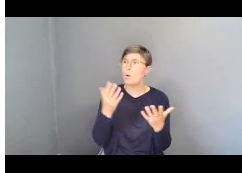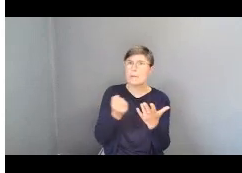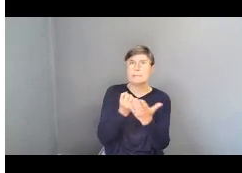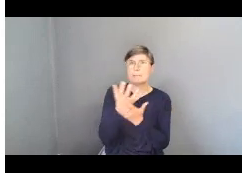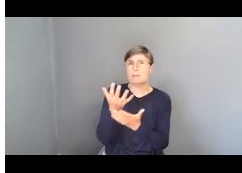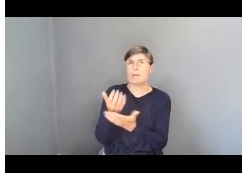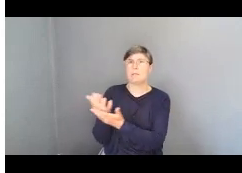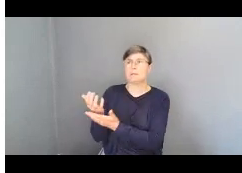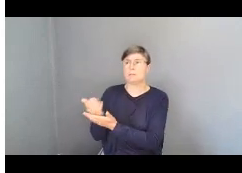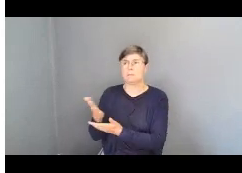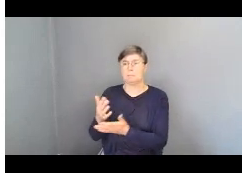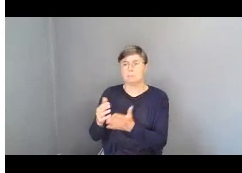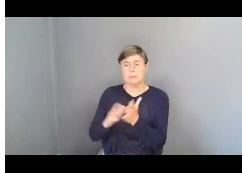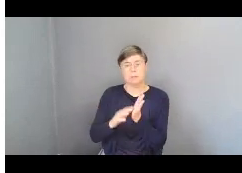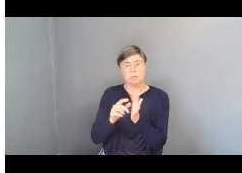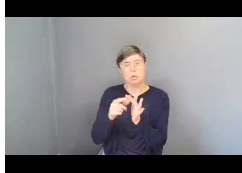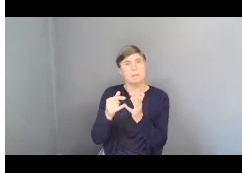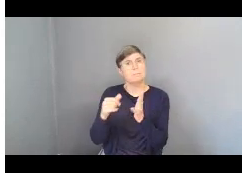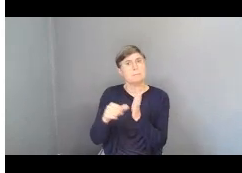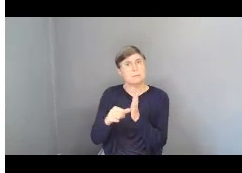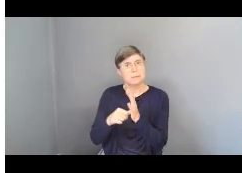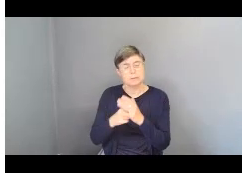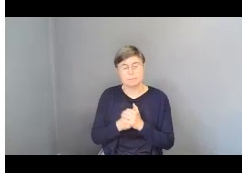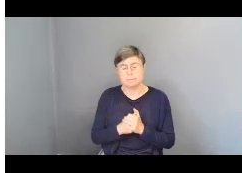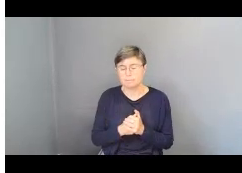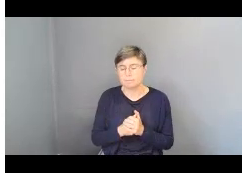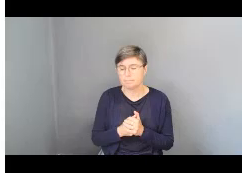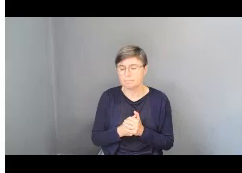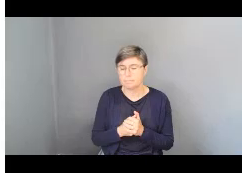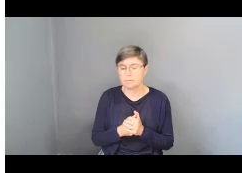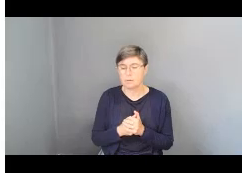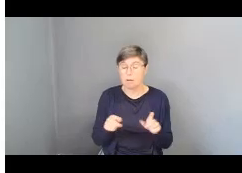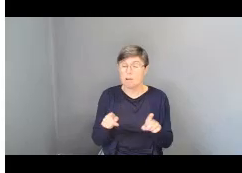Record types include payroll summaries and payslips,